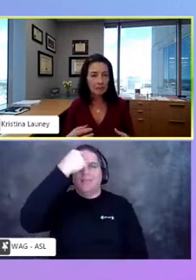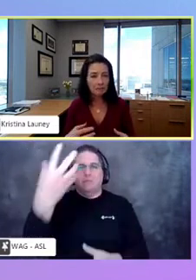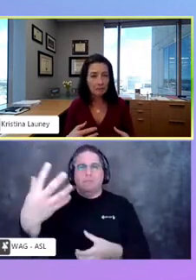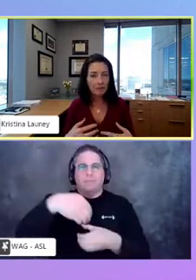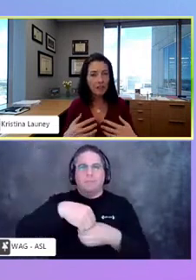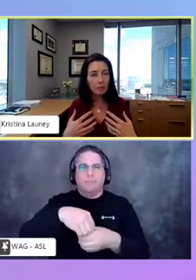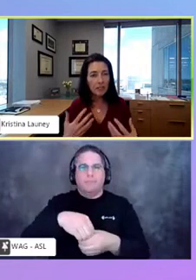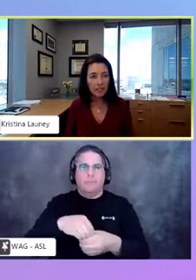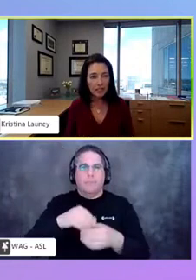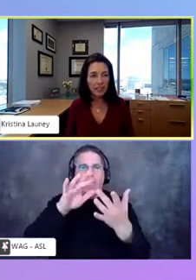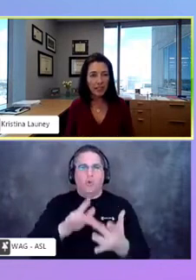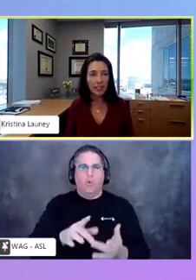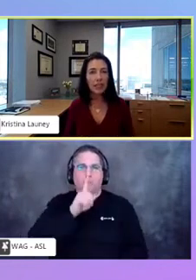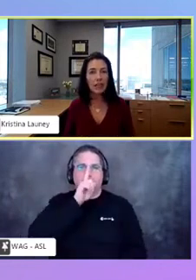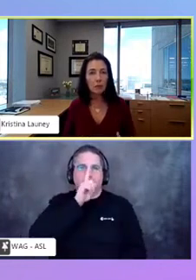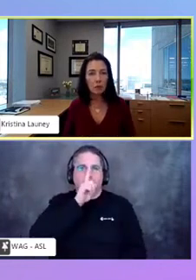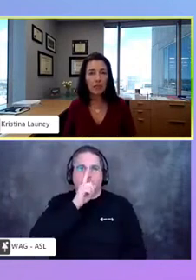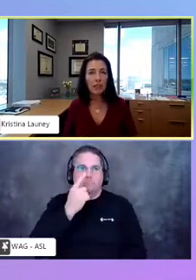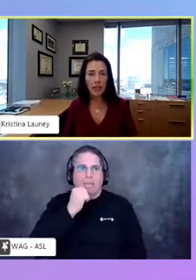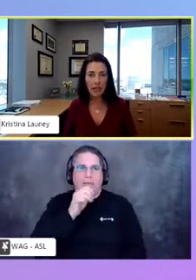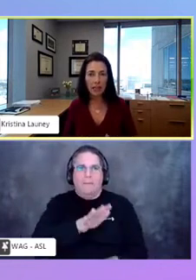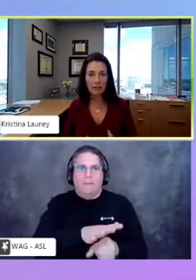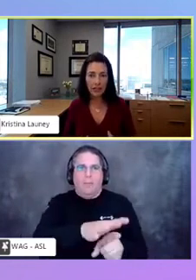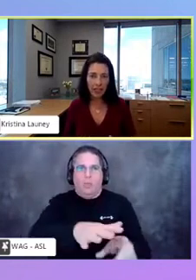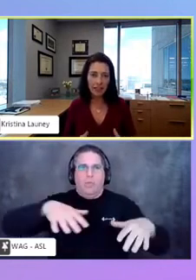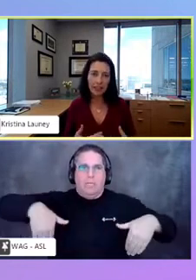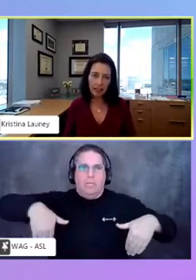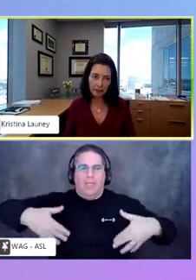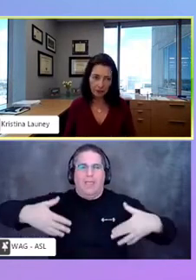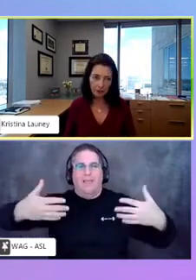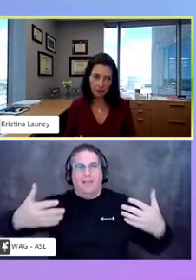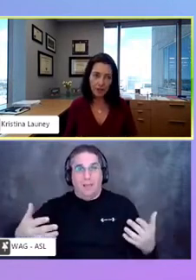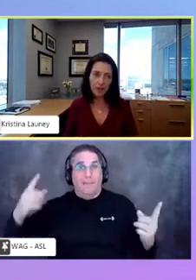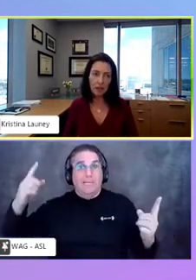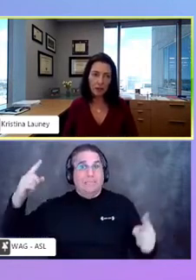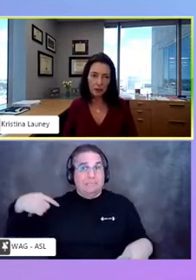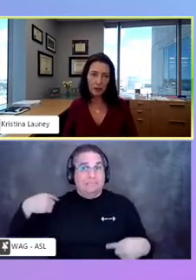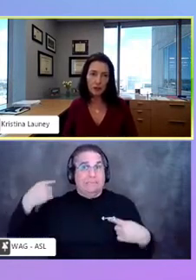of course the drafters of the ADA didn't think to include websites as they were drafting